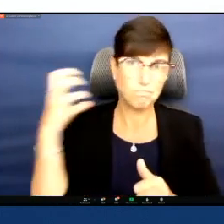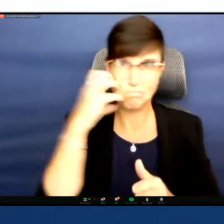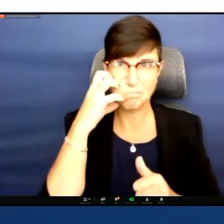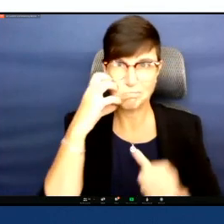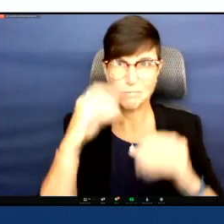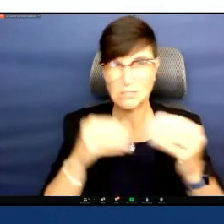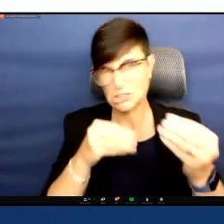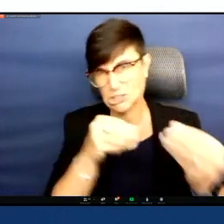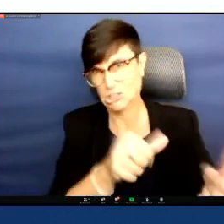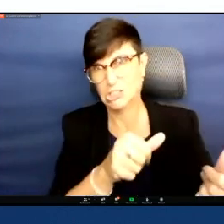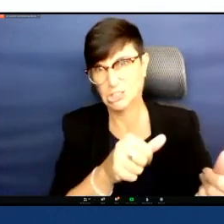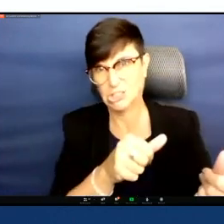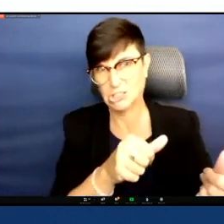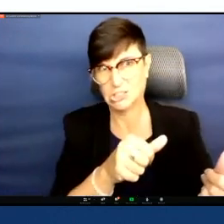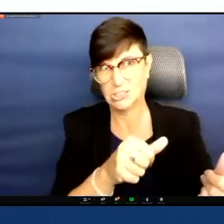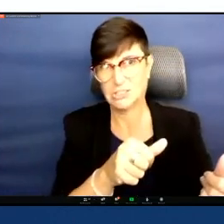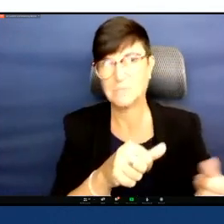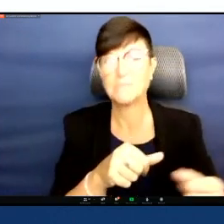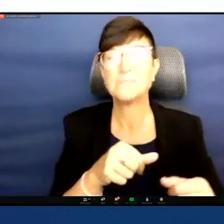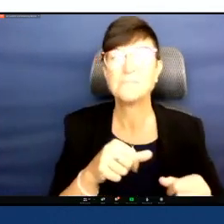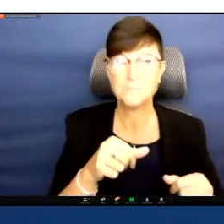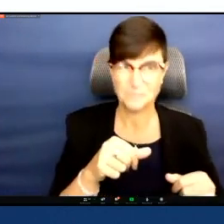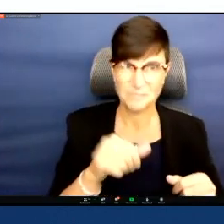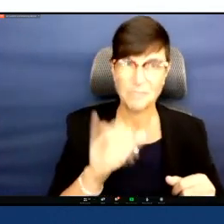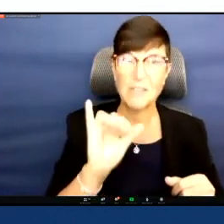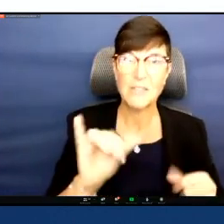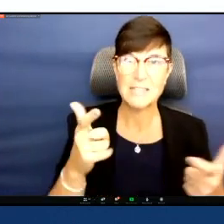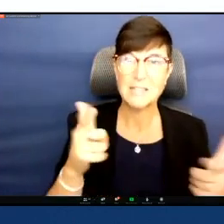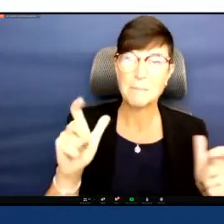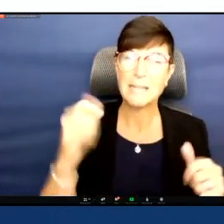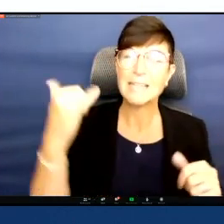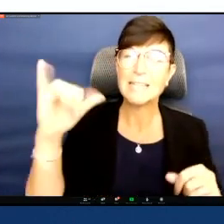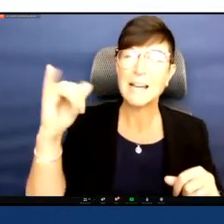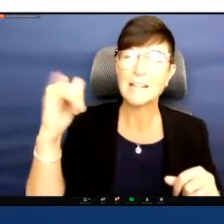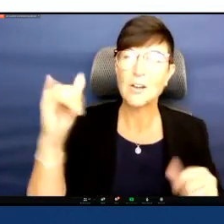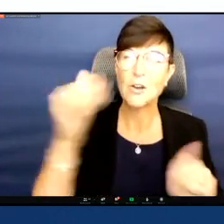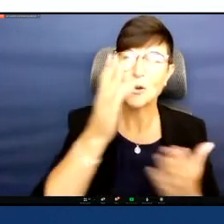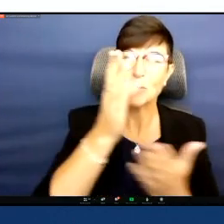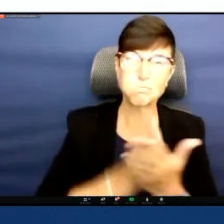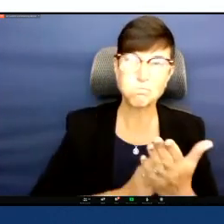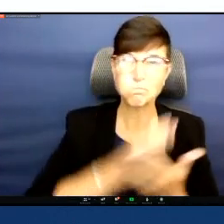by the large yellow slice of the pie there. So this chart is showing us